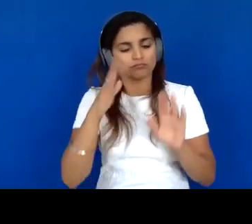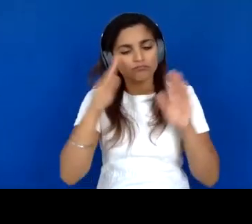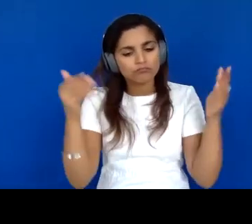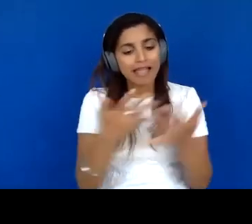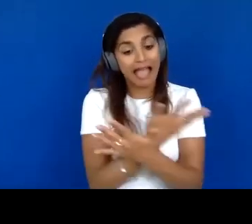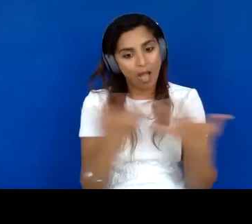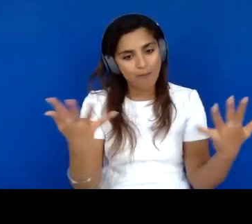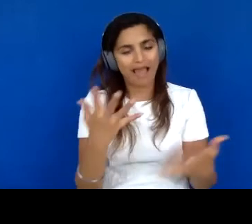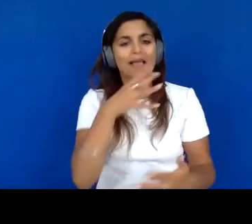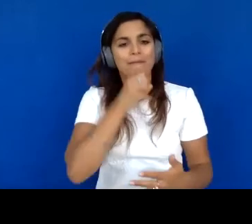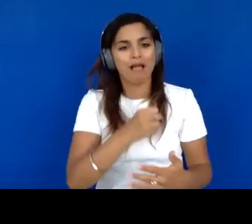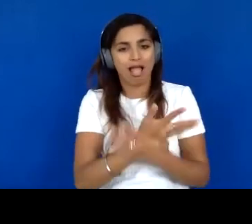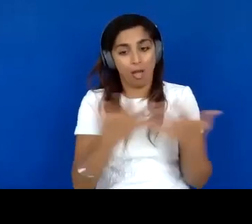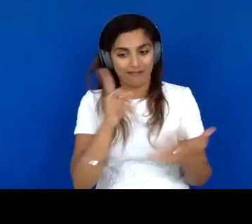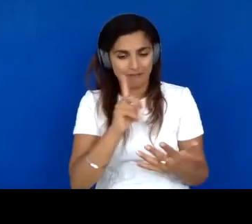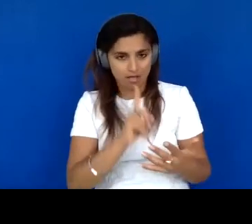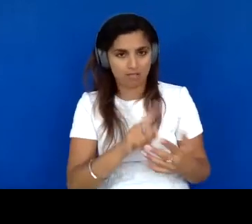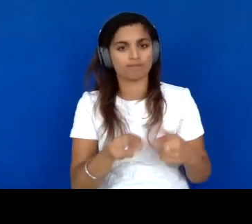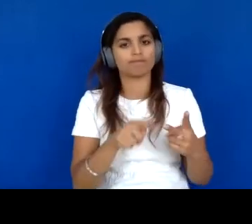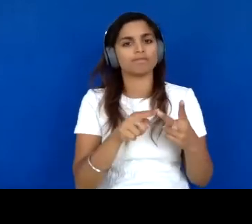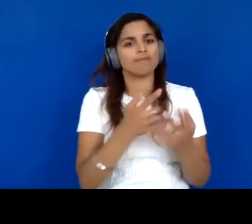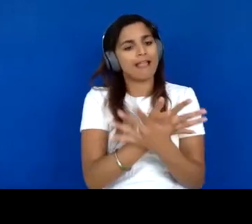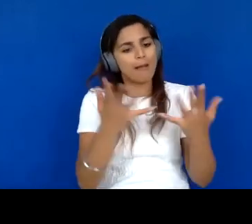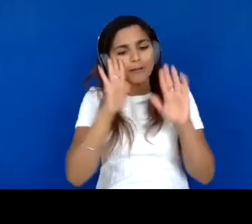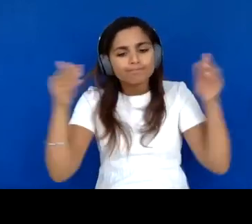number of males of female focused documents in terms of narrative content